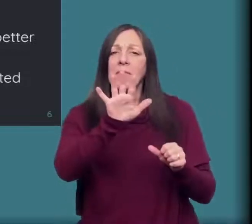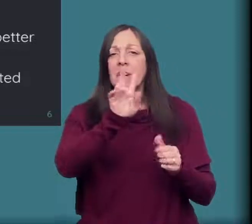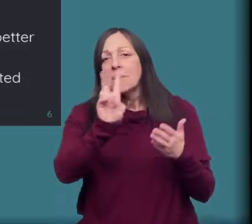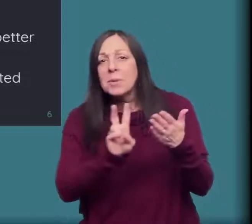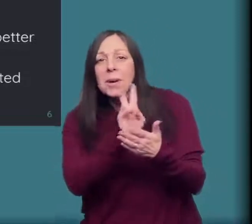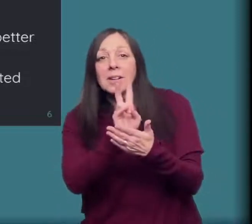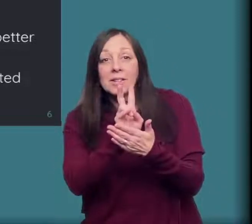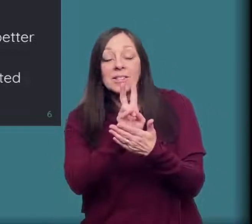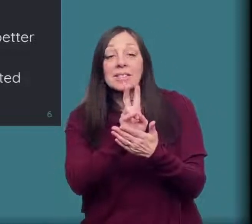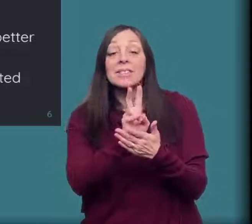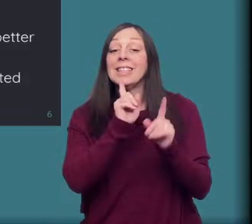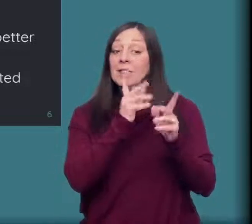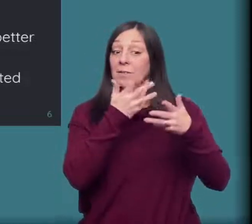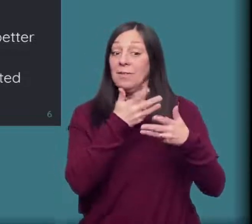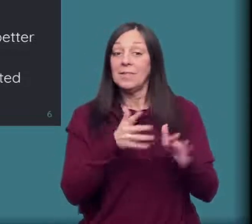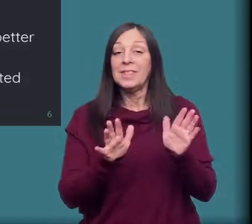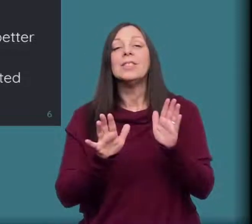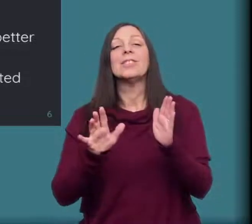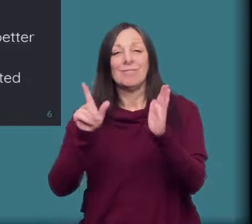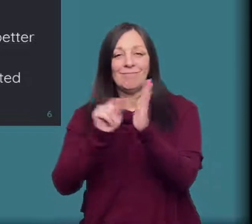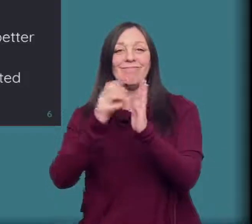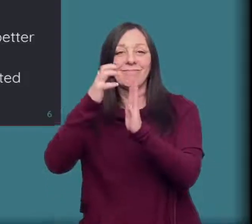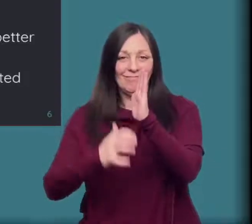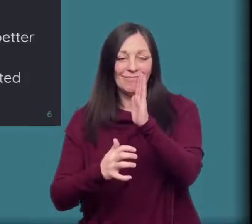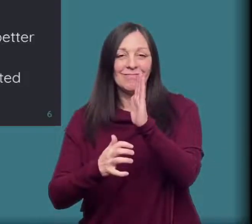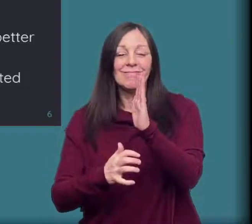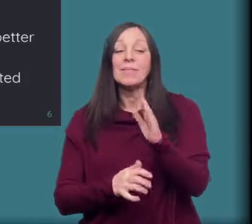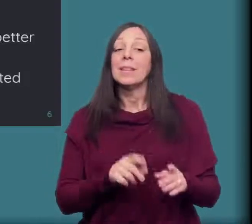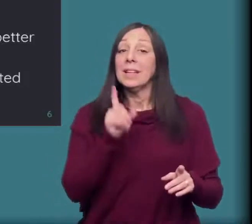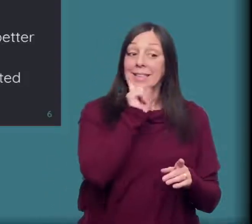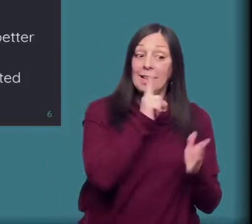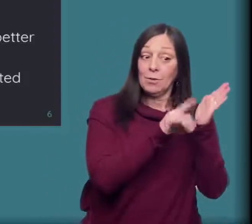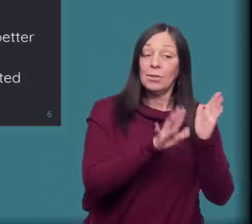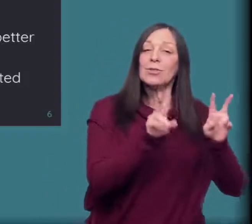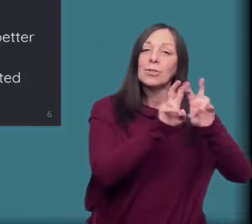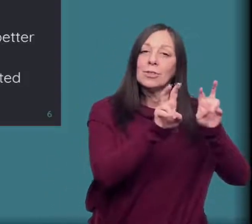Deaf ASL signing, researchers analyzed the source videos in ASL and the hearing non signing